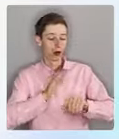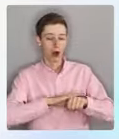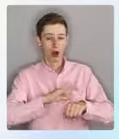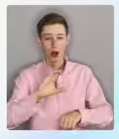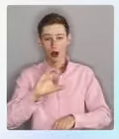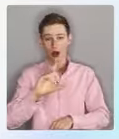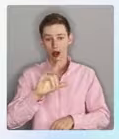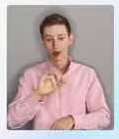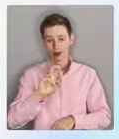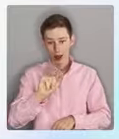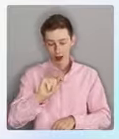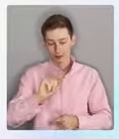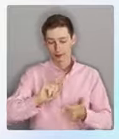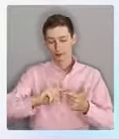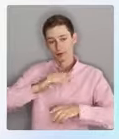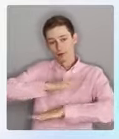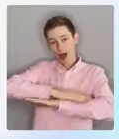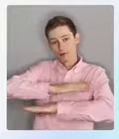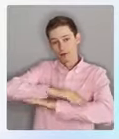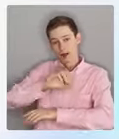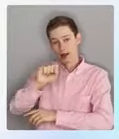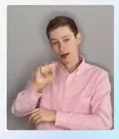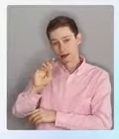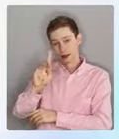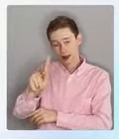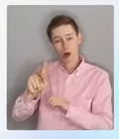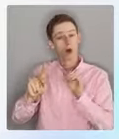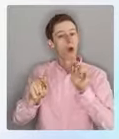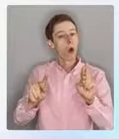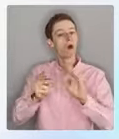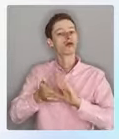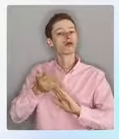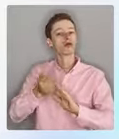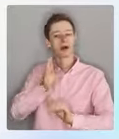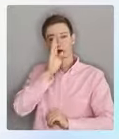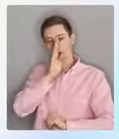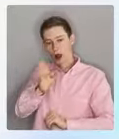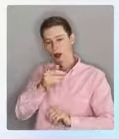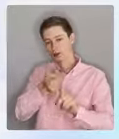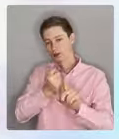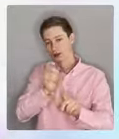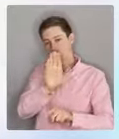also via the platform SDK, or directly from your server via Graph API.